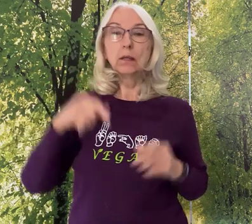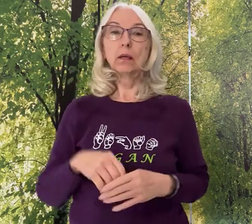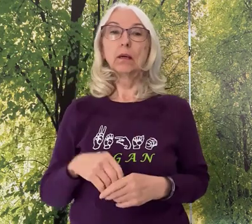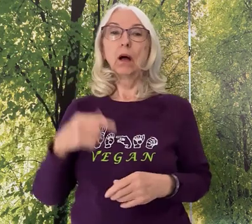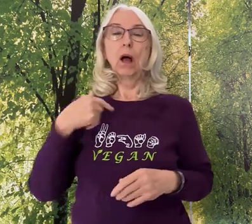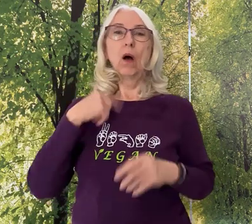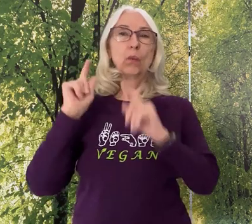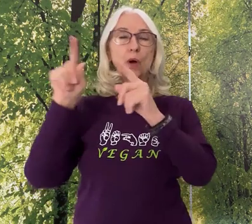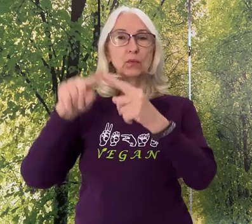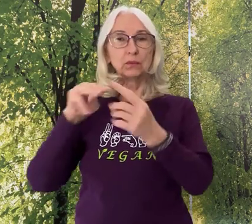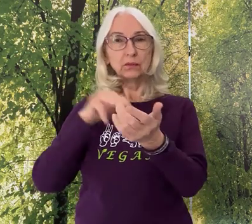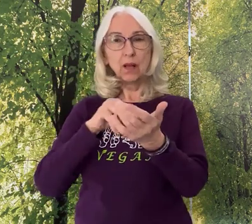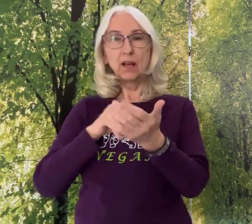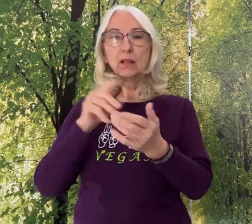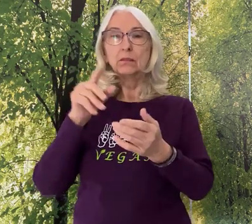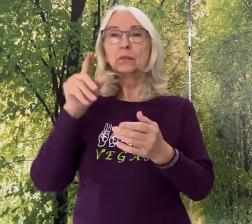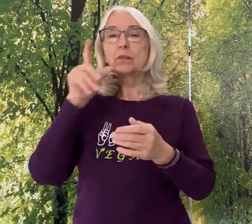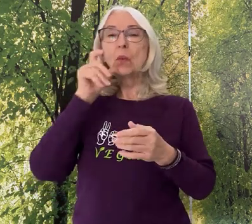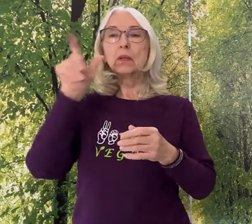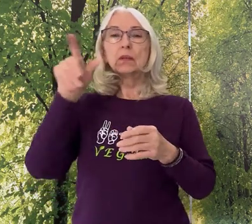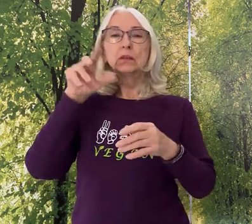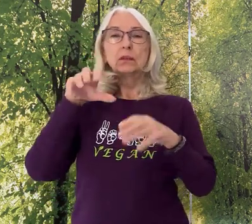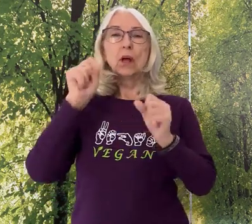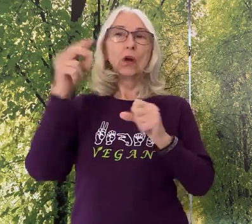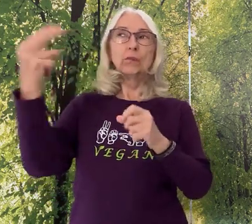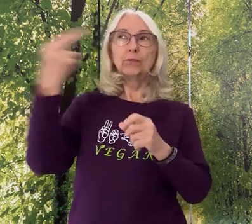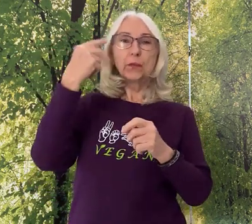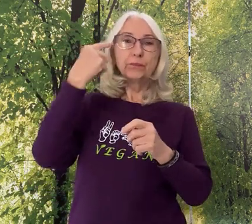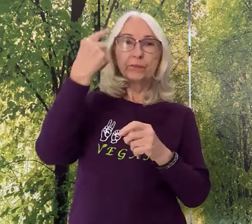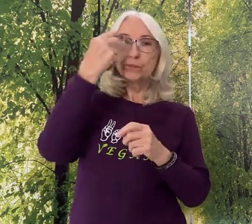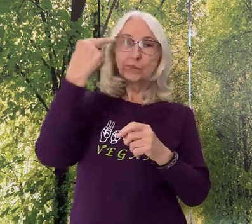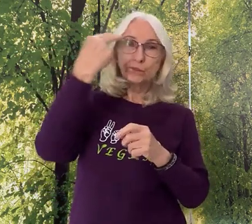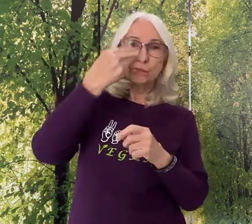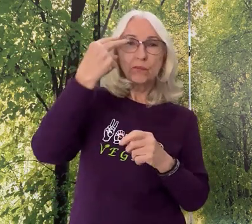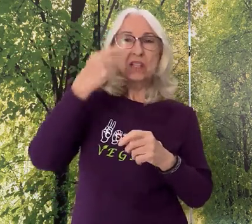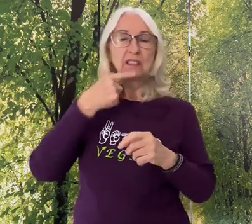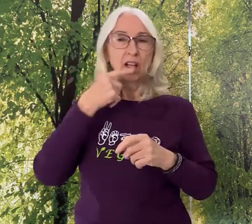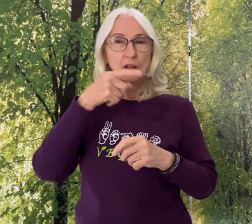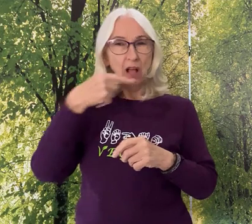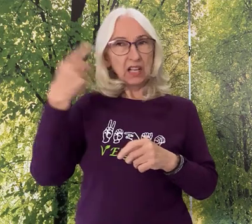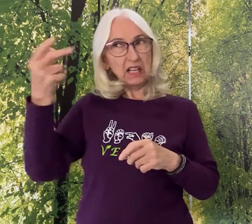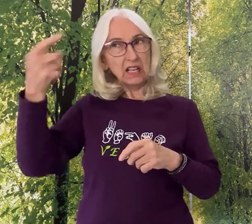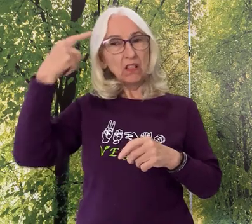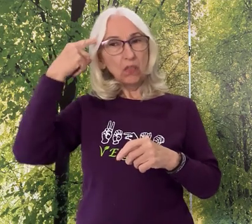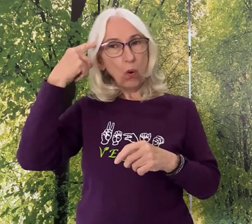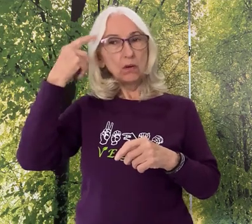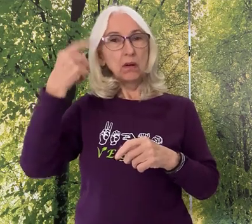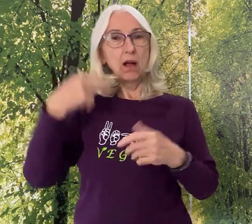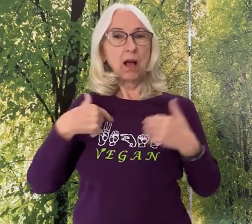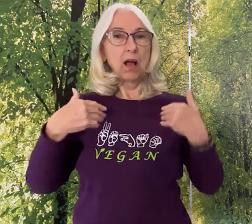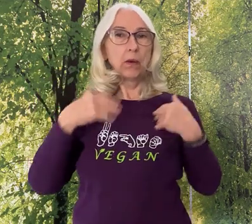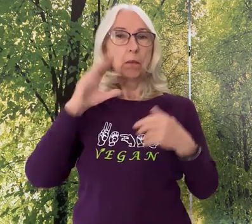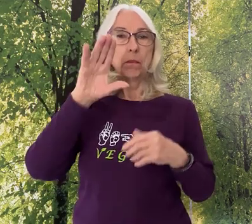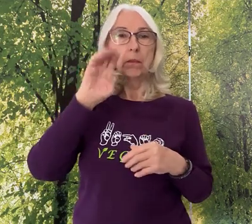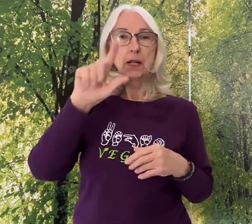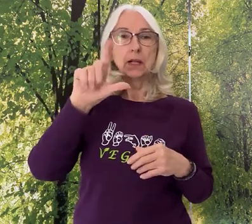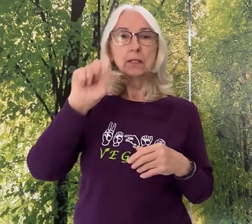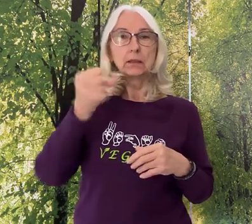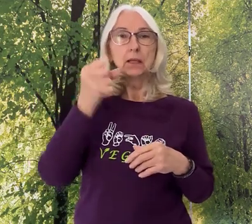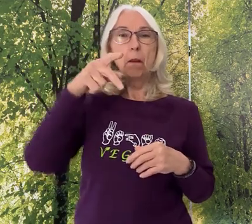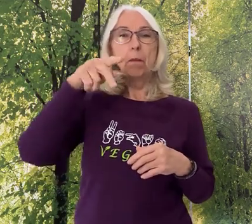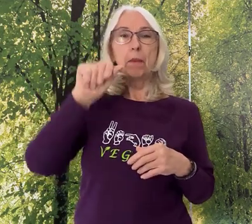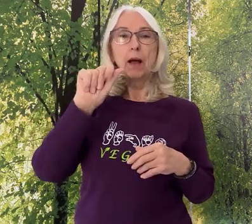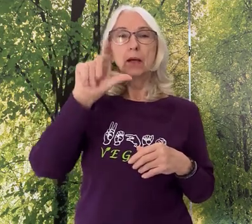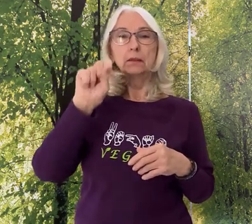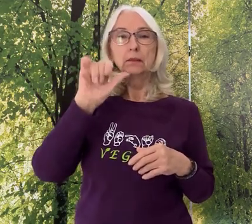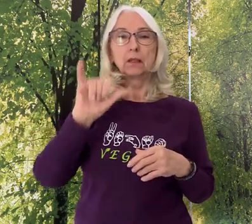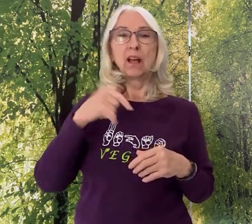I went to my doctor, who took one look at me and said he thought I had Bell’s Palsy.